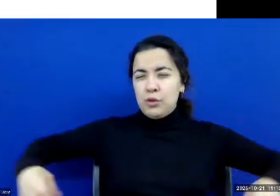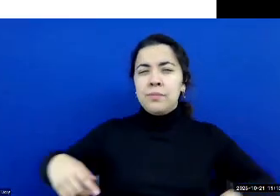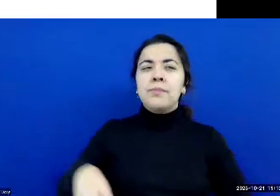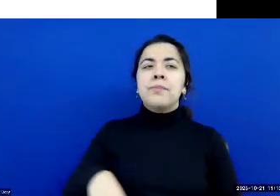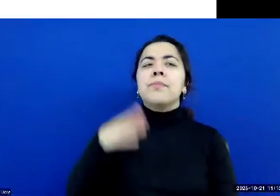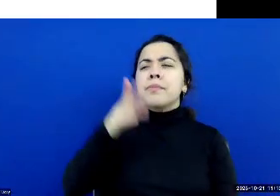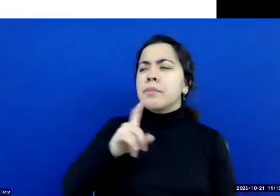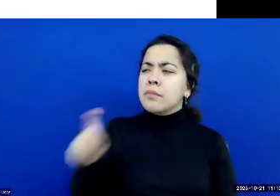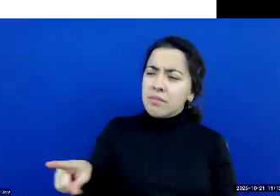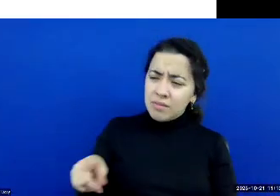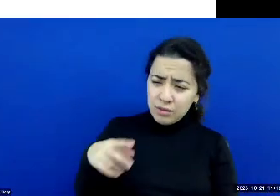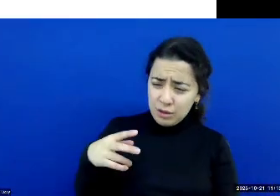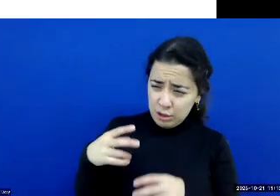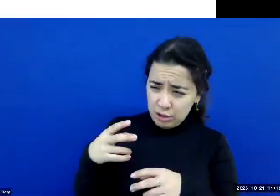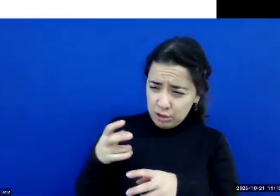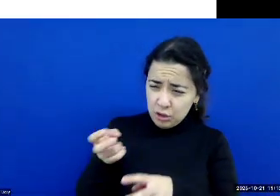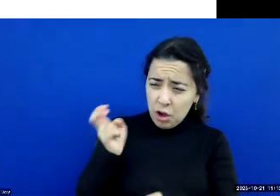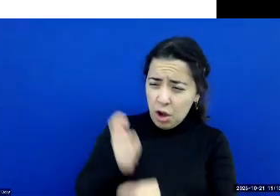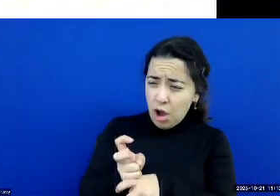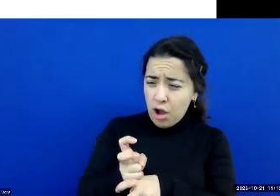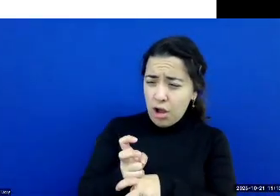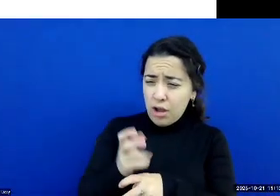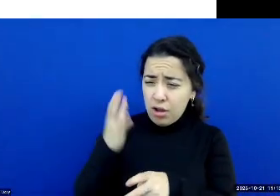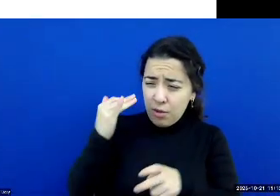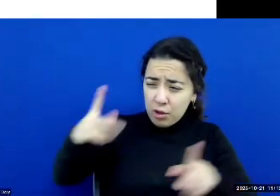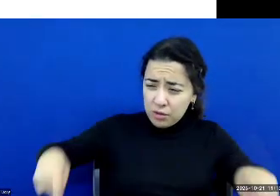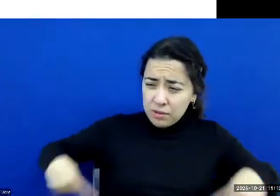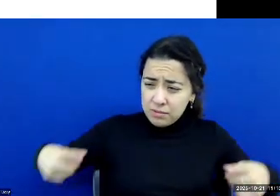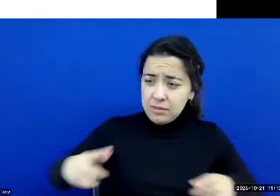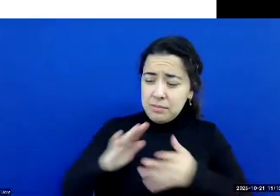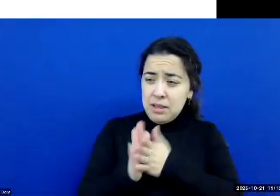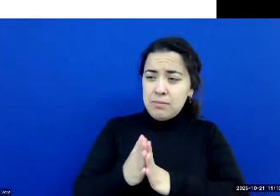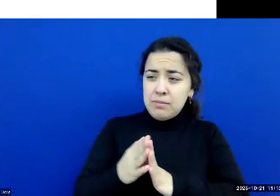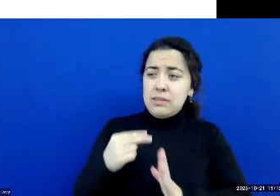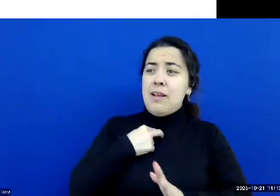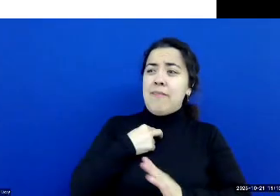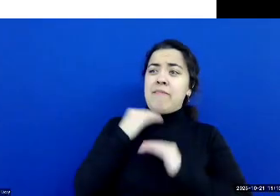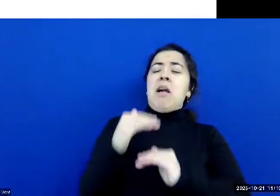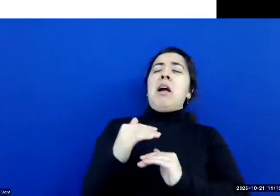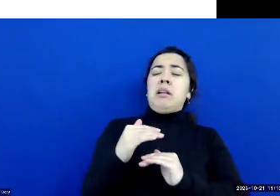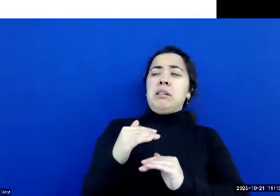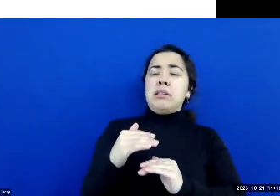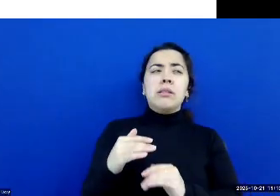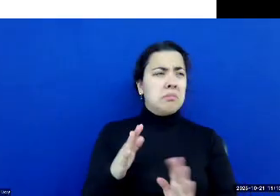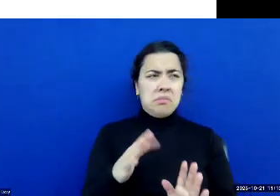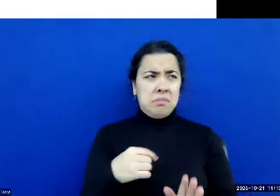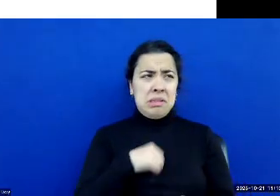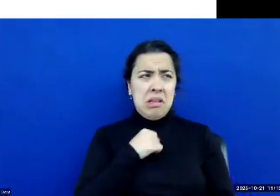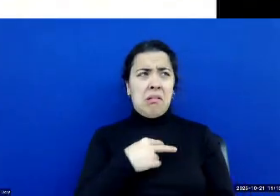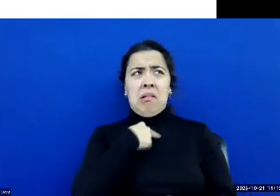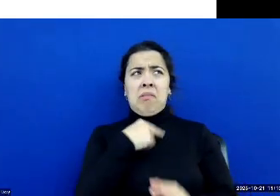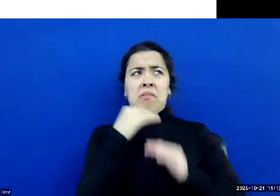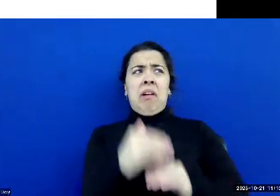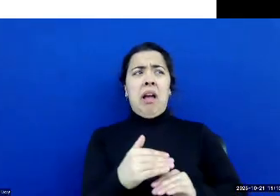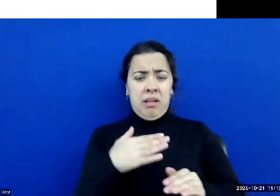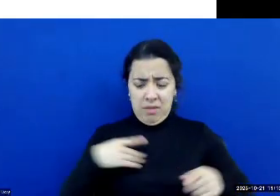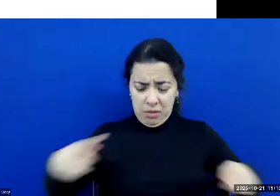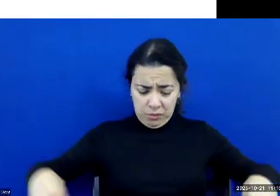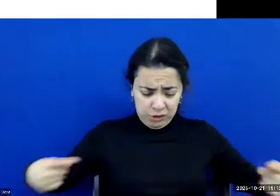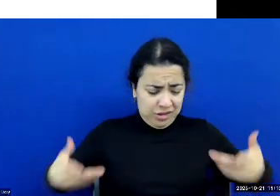Kathleen DeForest: And he's once asked if it's difficult to be confined by his wheelchair. Kathleen DeForest: And the man says, I'm not confined by my wheelchair.